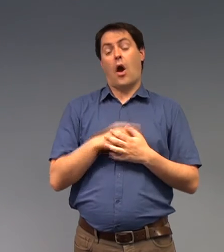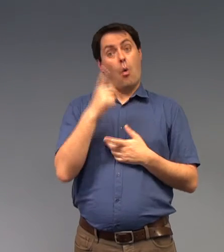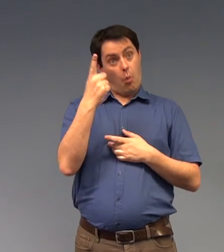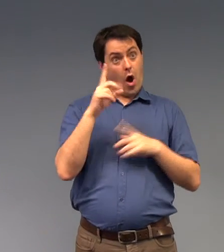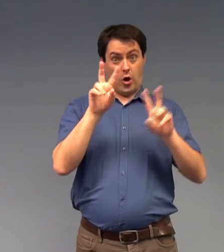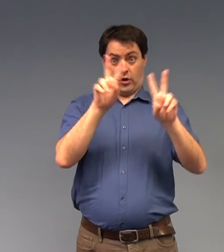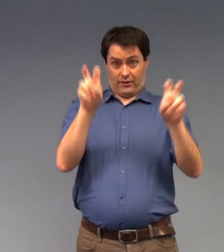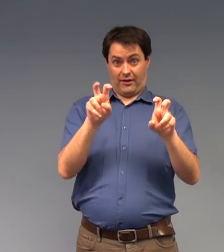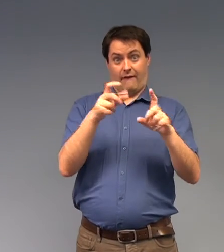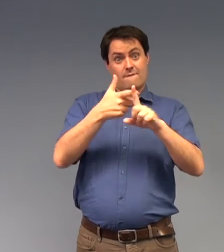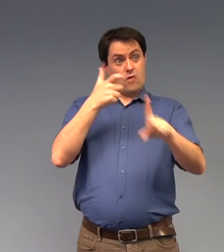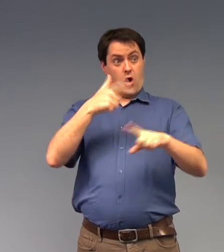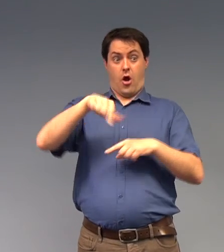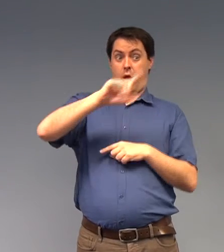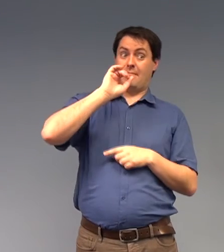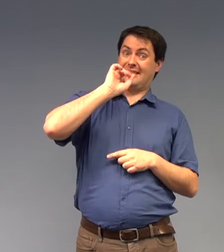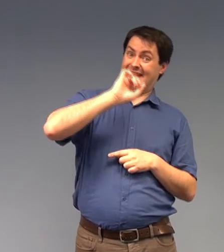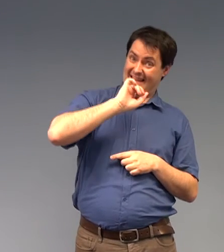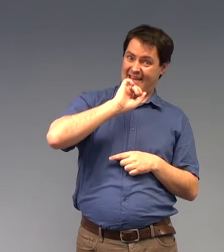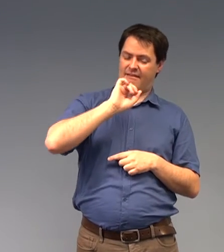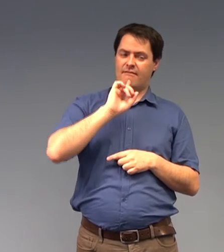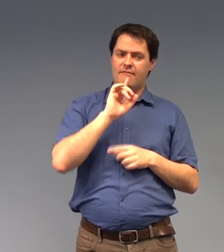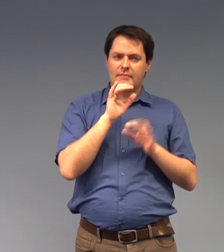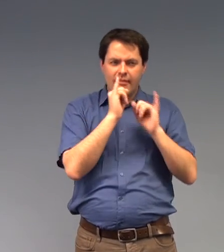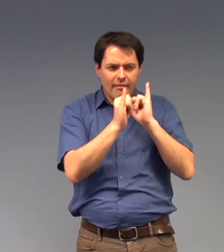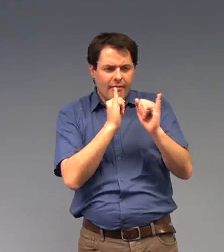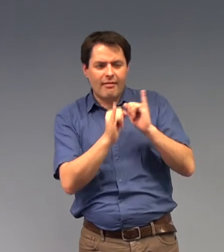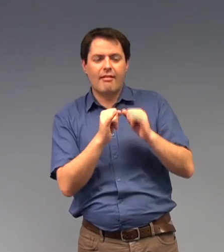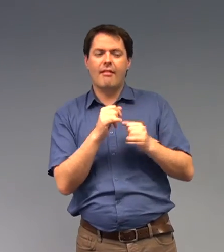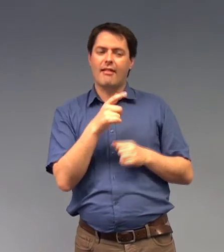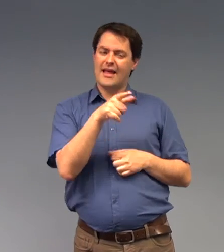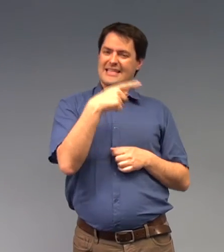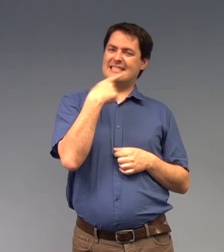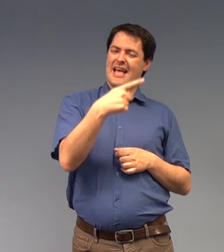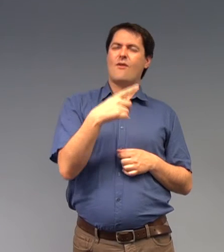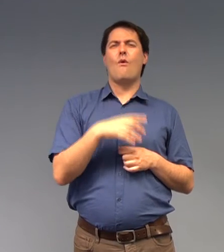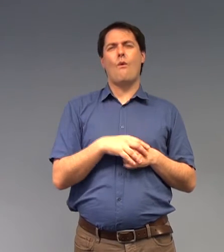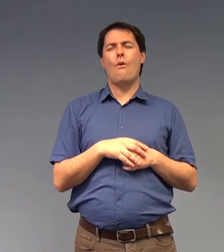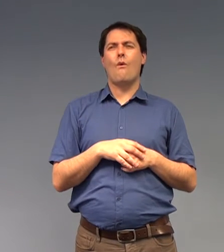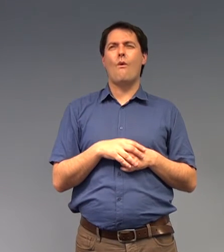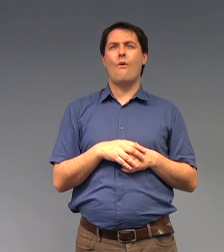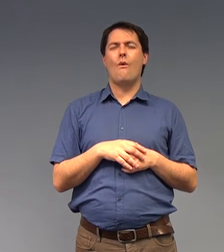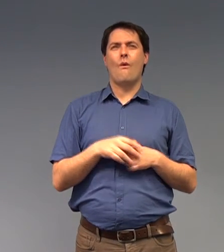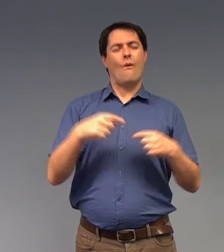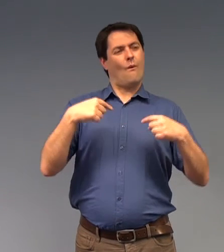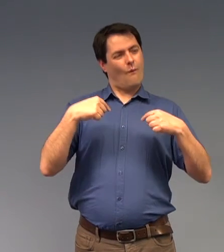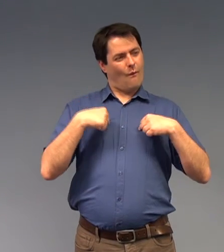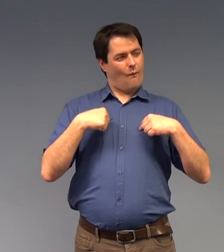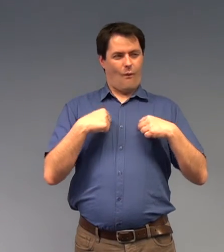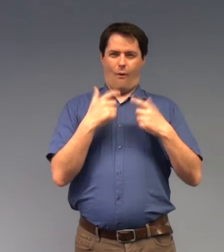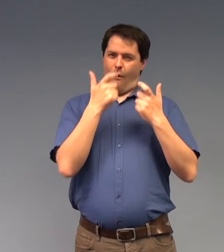From the interviews that I had with the Deaf interpreters, one gave a very nice quote.